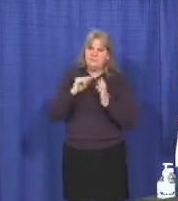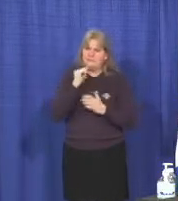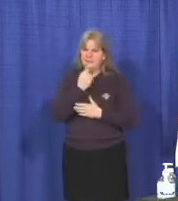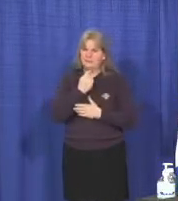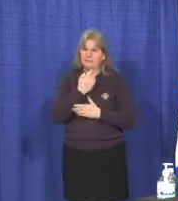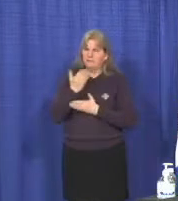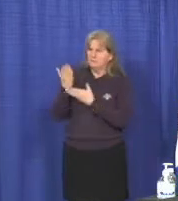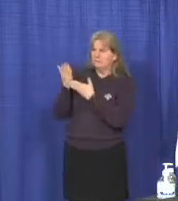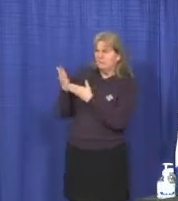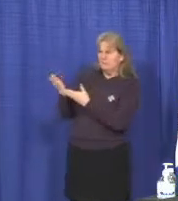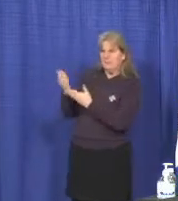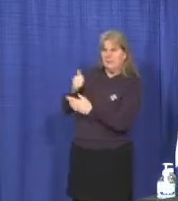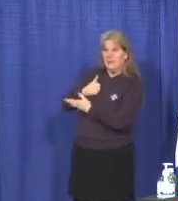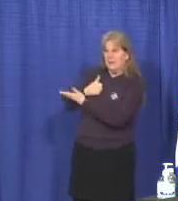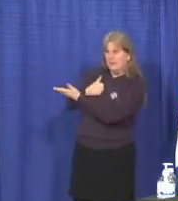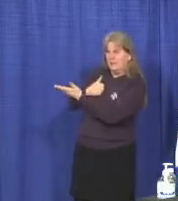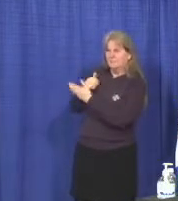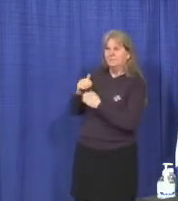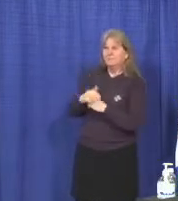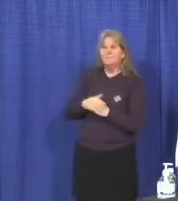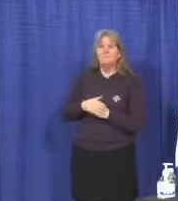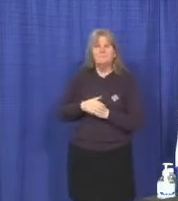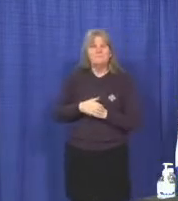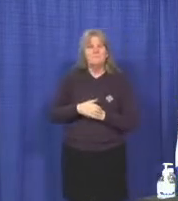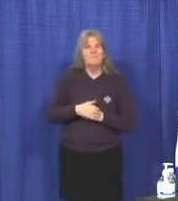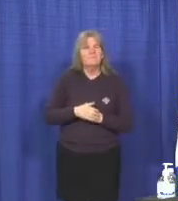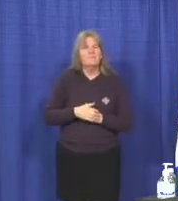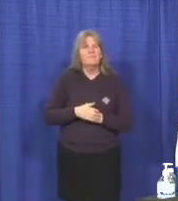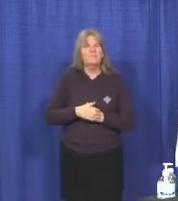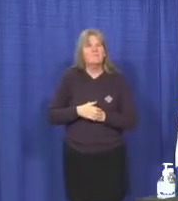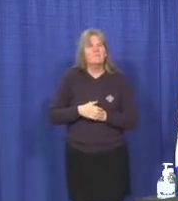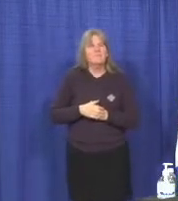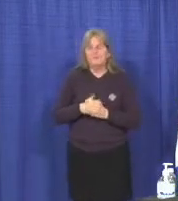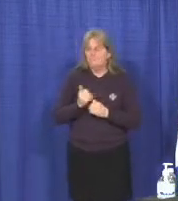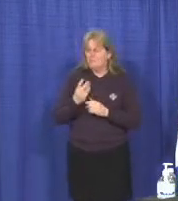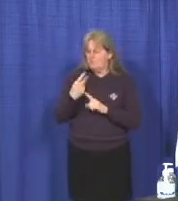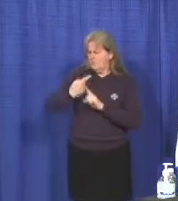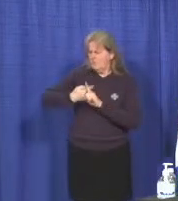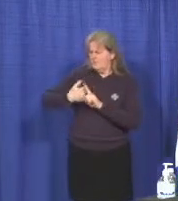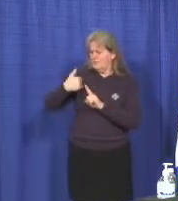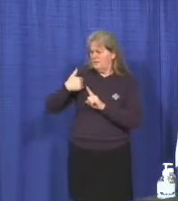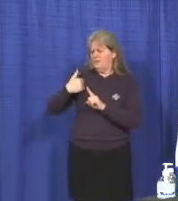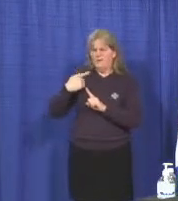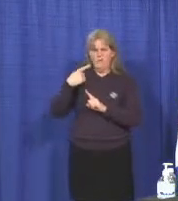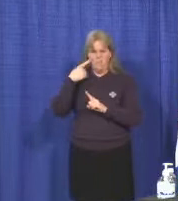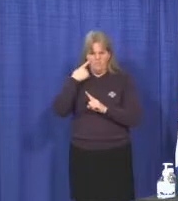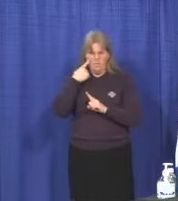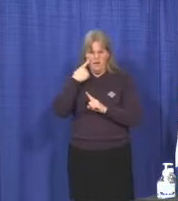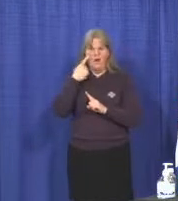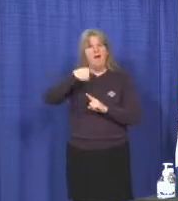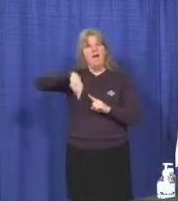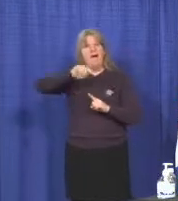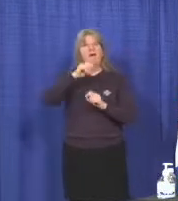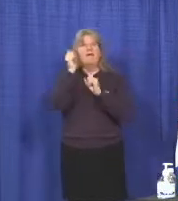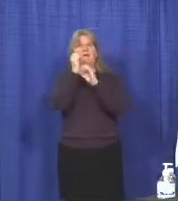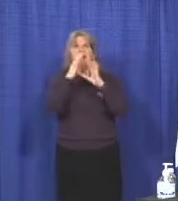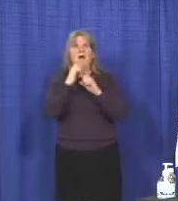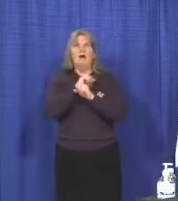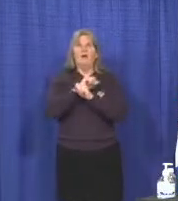Canada.